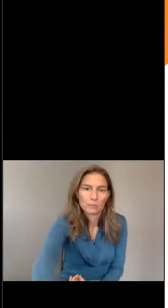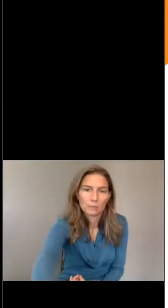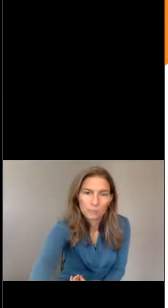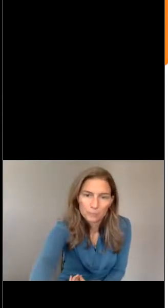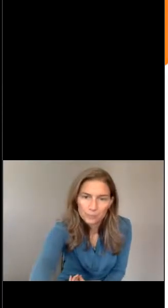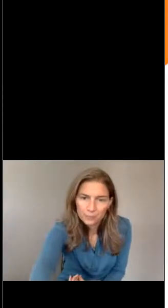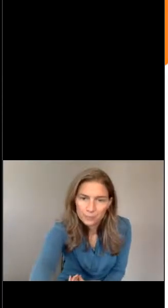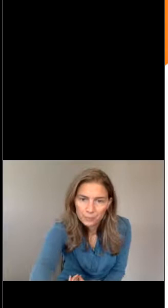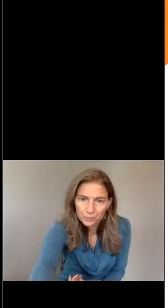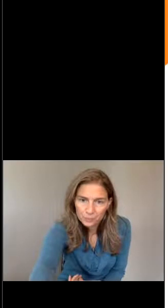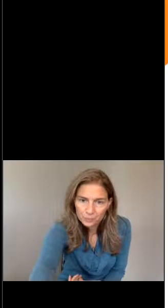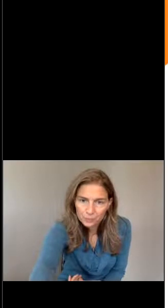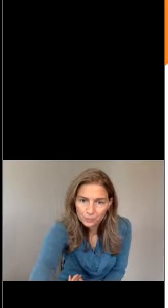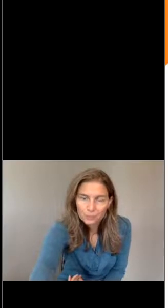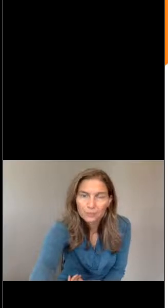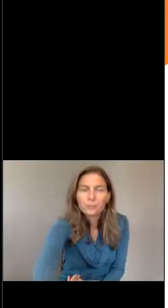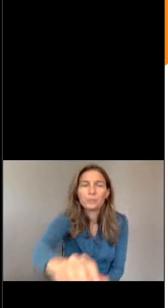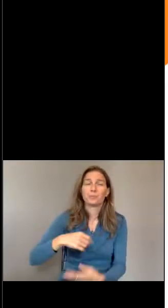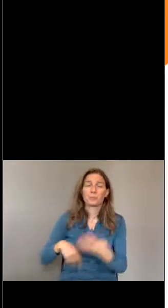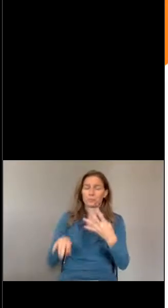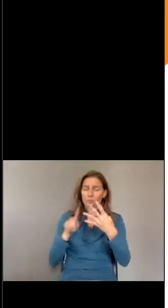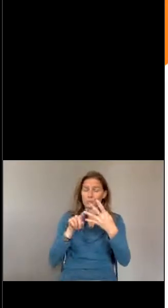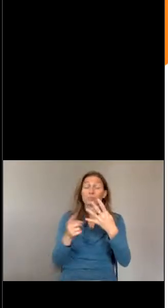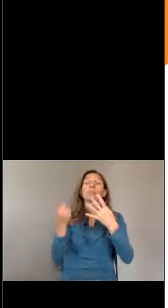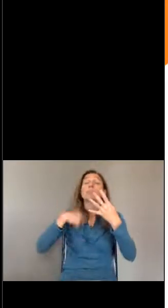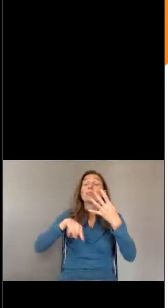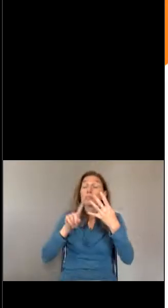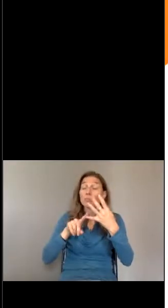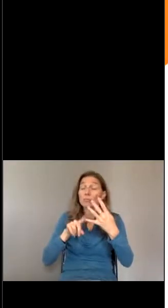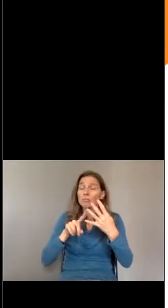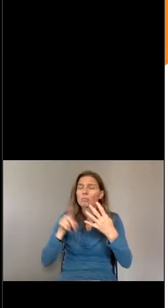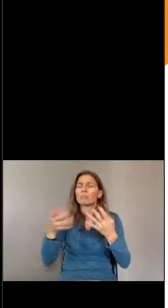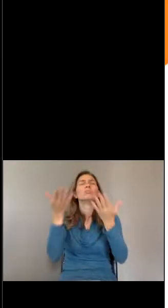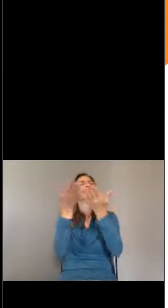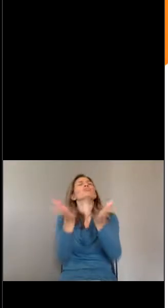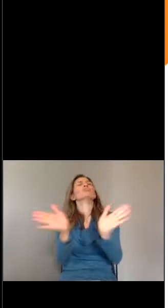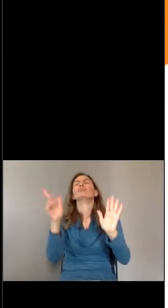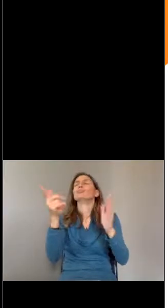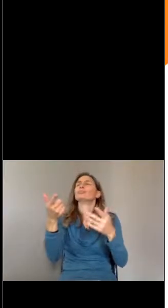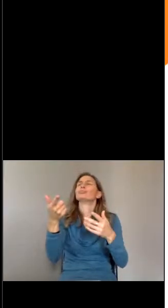And then, the mainstream scheme where eligibility criteria isn't linked